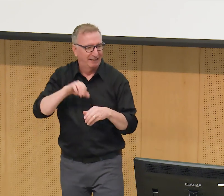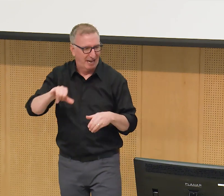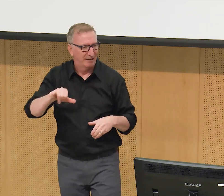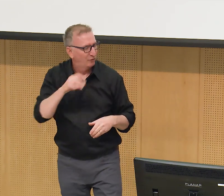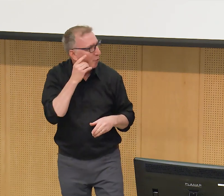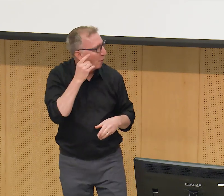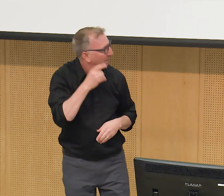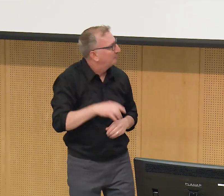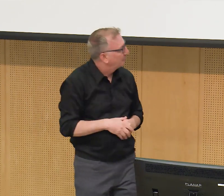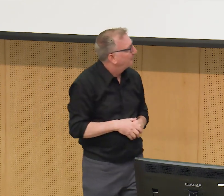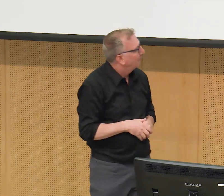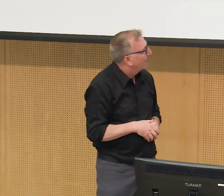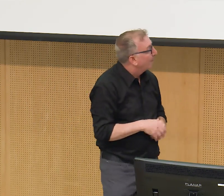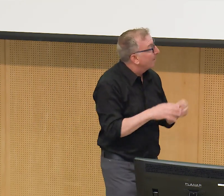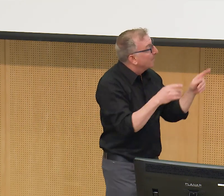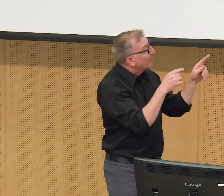who were RAs in the dorm at the time.